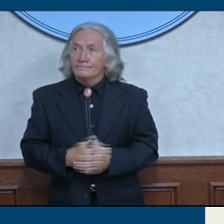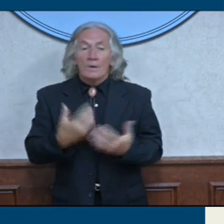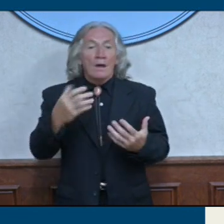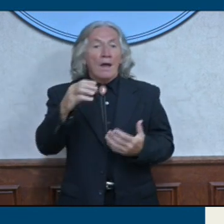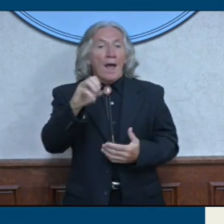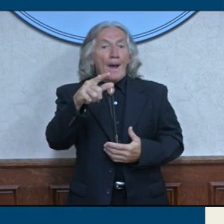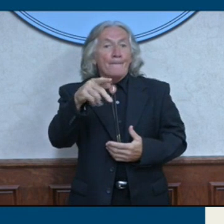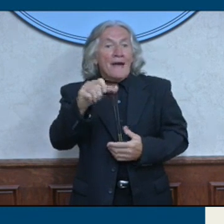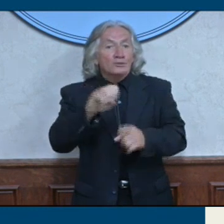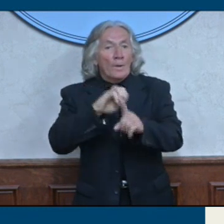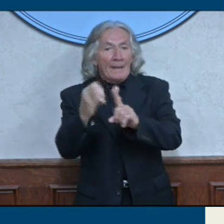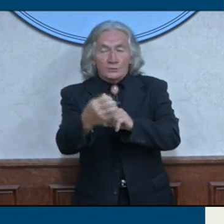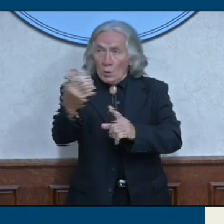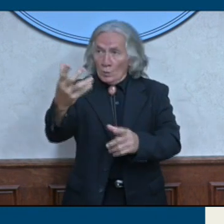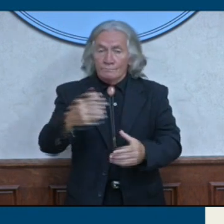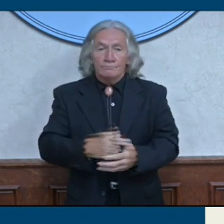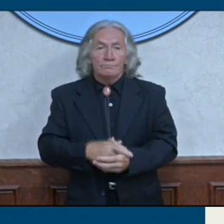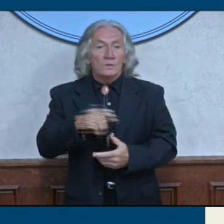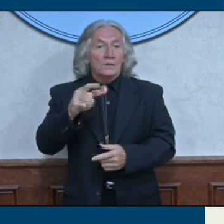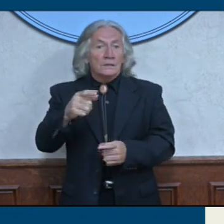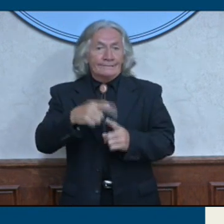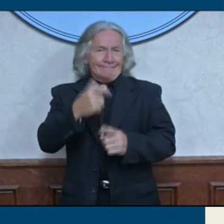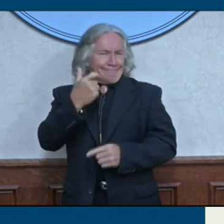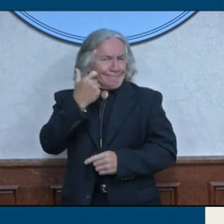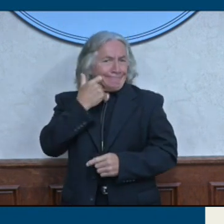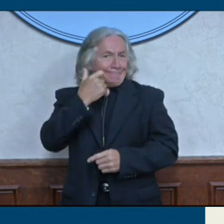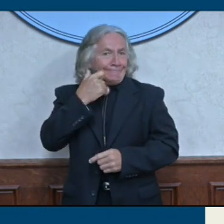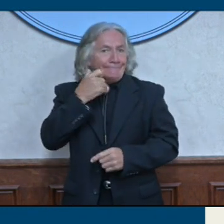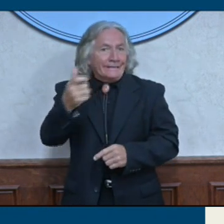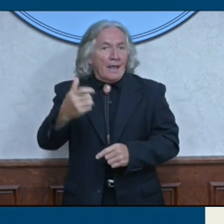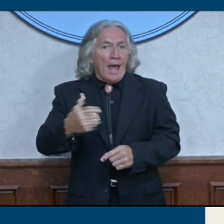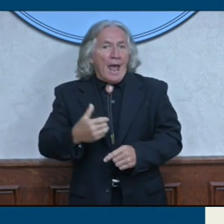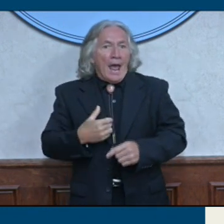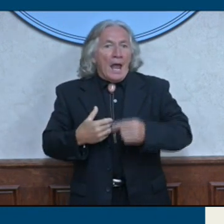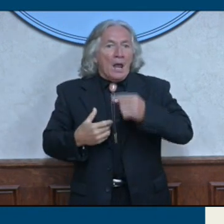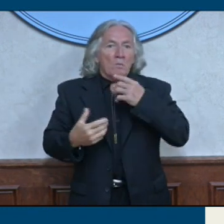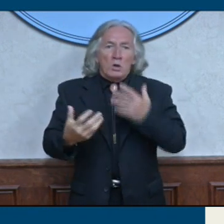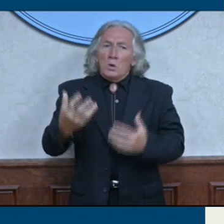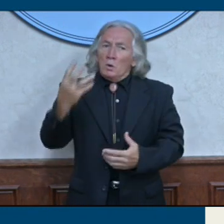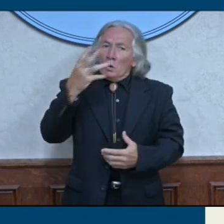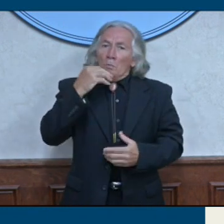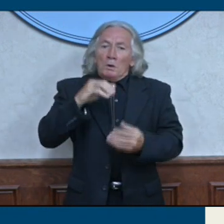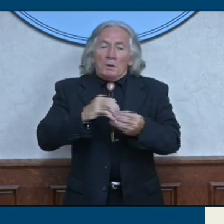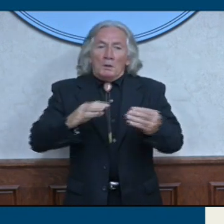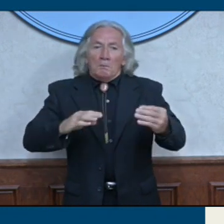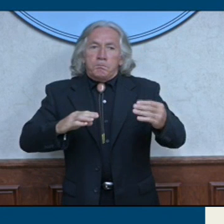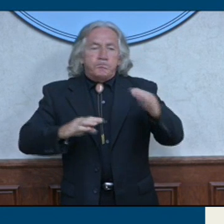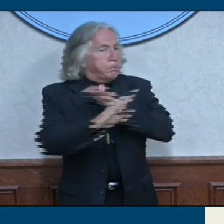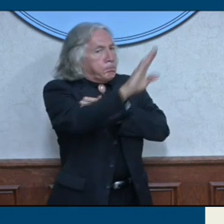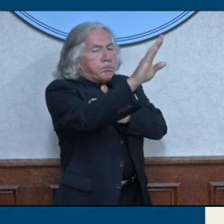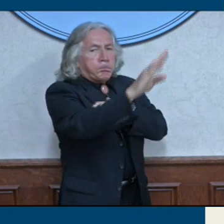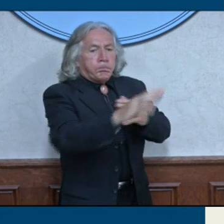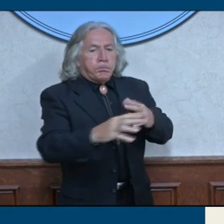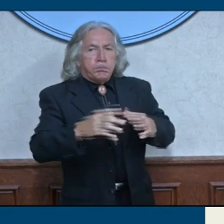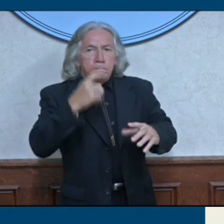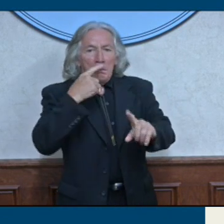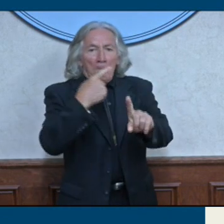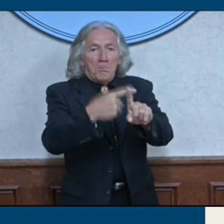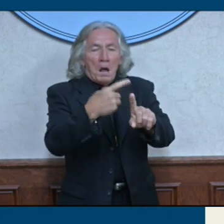CONFIRMED COVID PATIENTS IN THIS REGION IS 60. GOING OVER